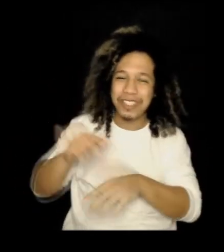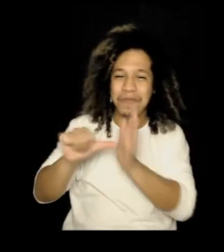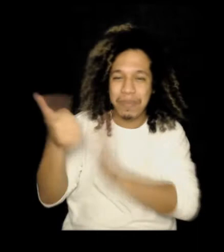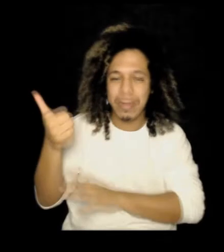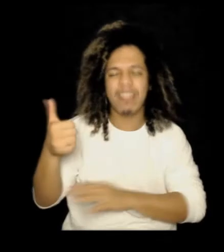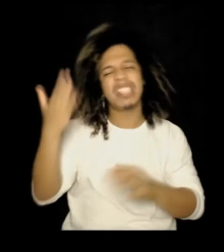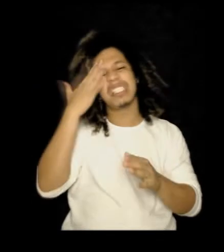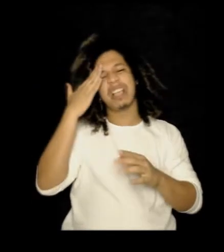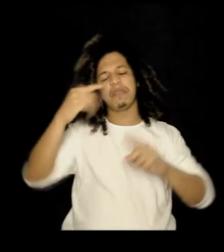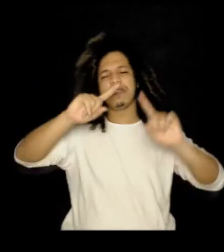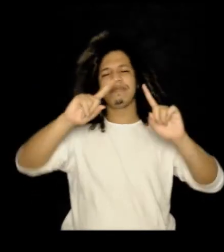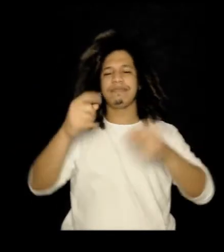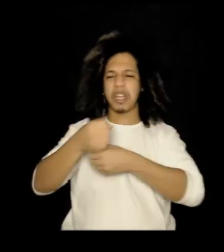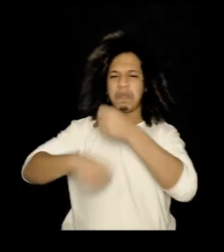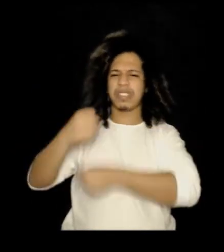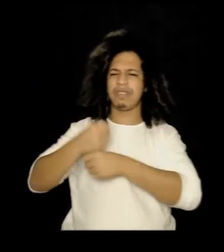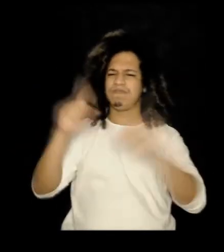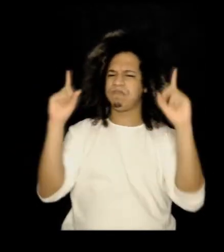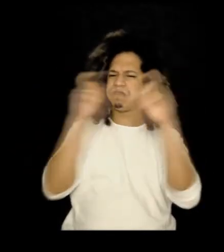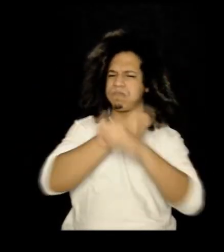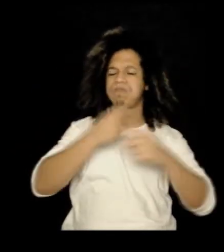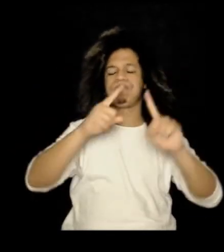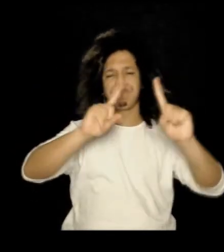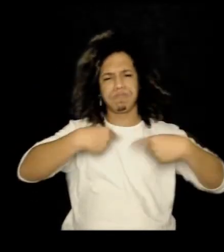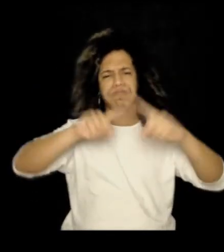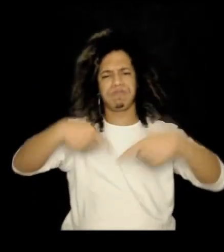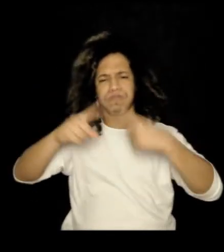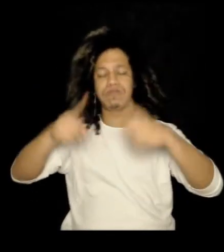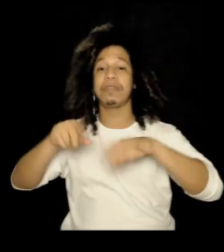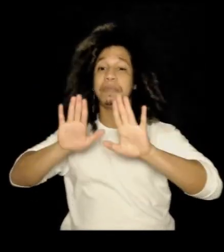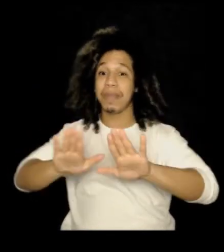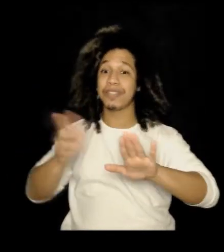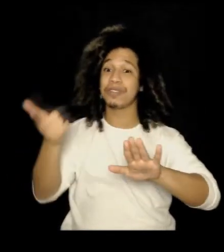online event for the first time. Even though it was new and challeging for many